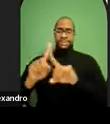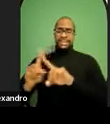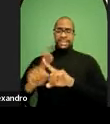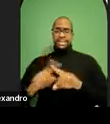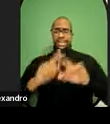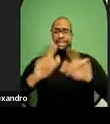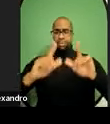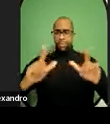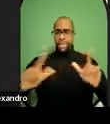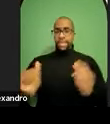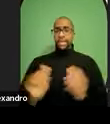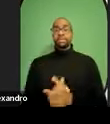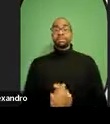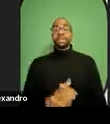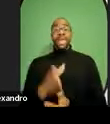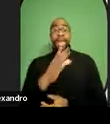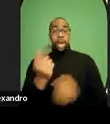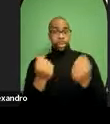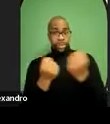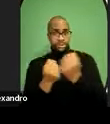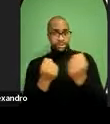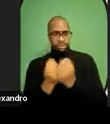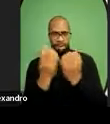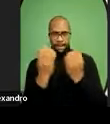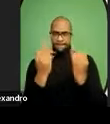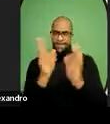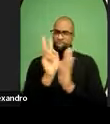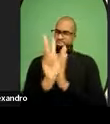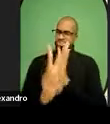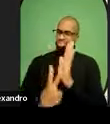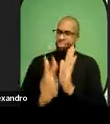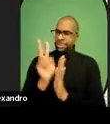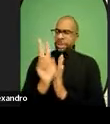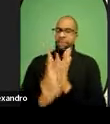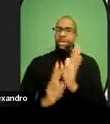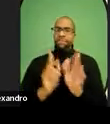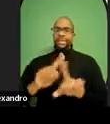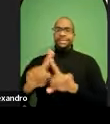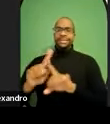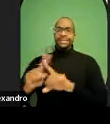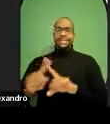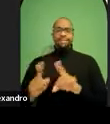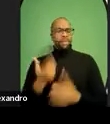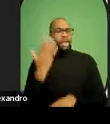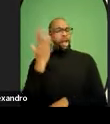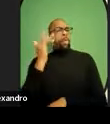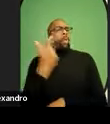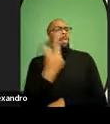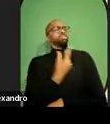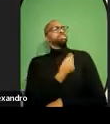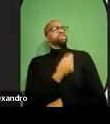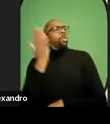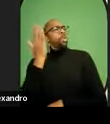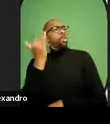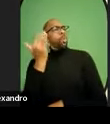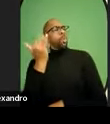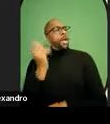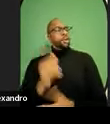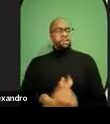languages, we have. recorded recorded seven why I got backs recorded seven why I got vaccinated videos that feature our very own self advocates as well as parents have enough well as parents of individuals